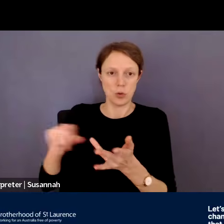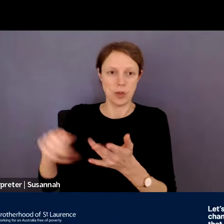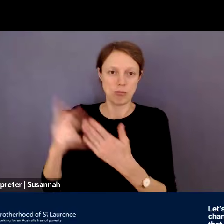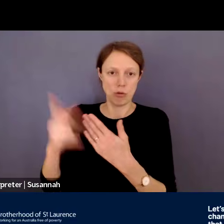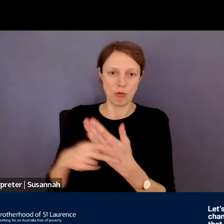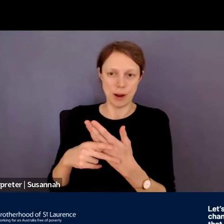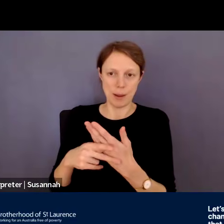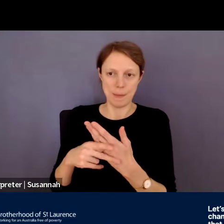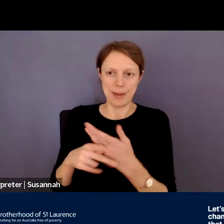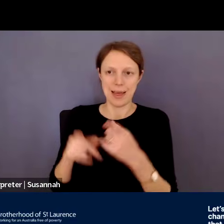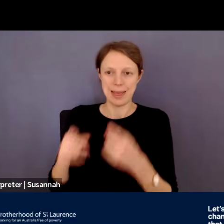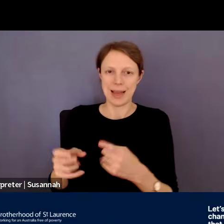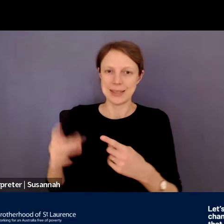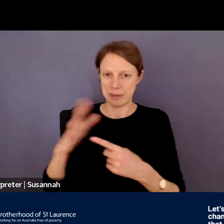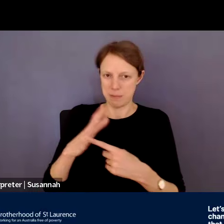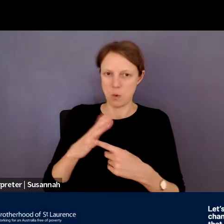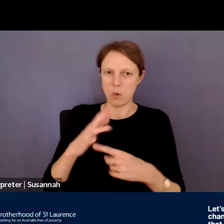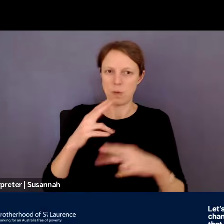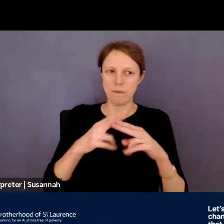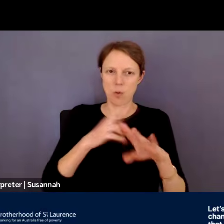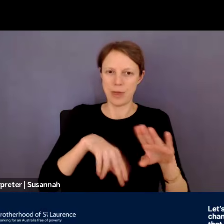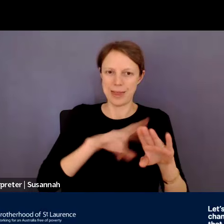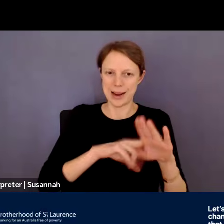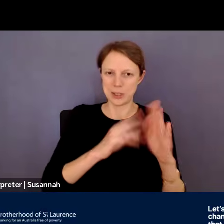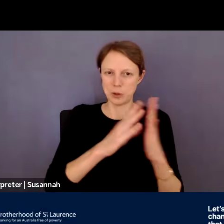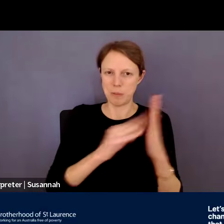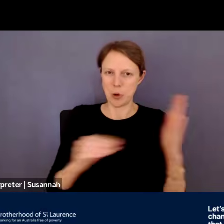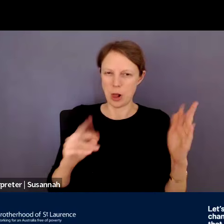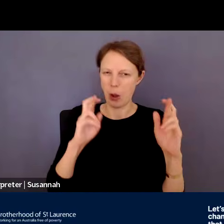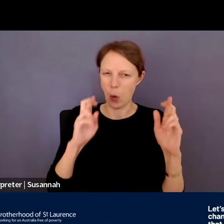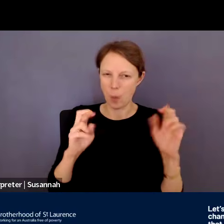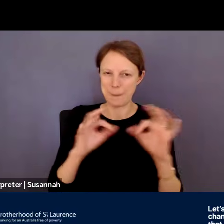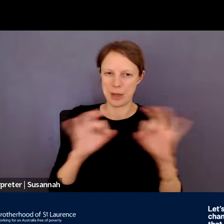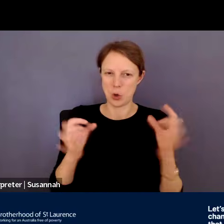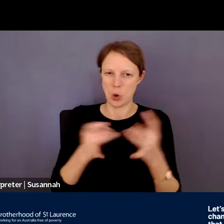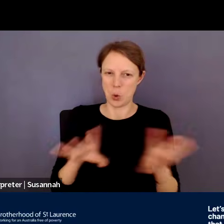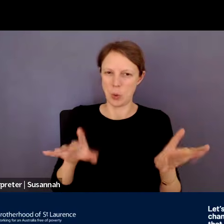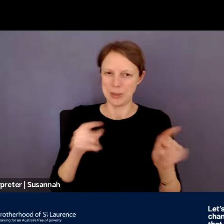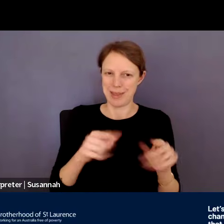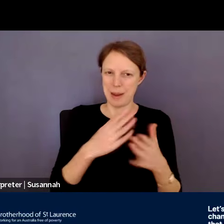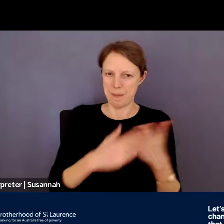the critical part of the National Model that I really hope doesn't get lost in translation. The